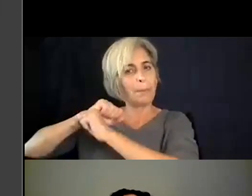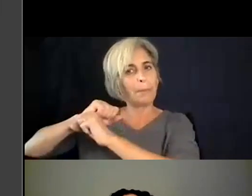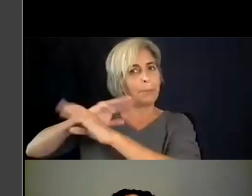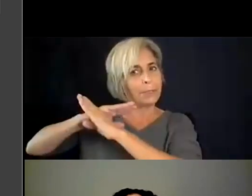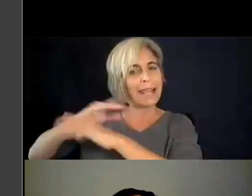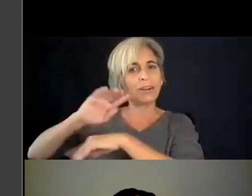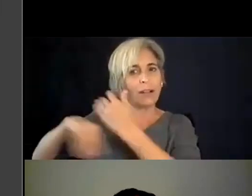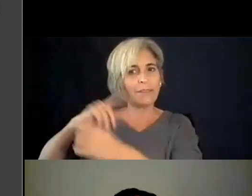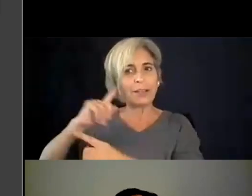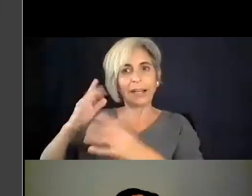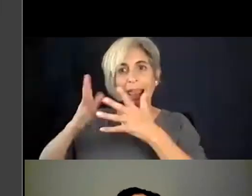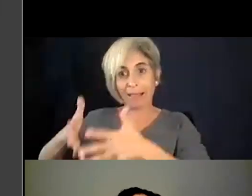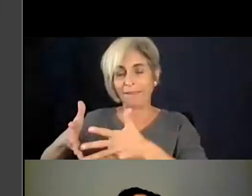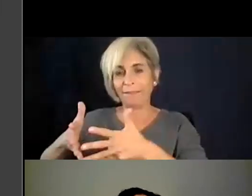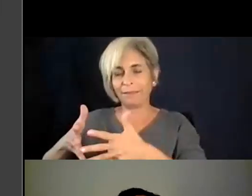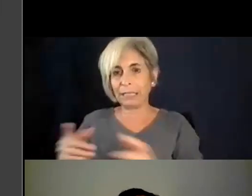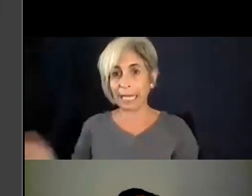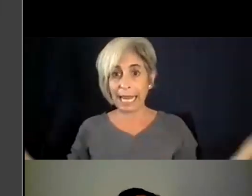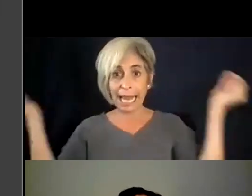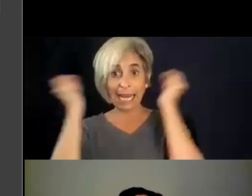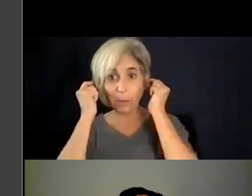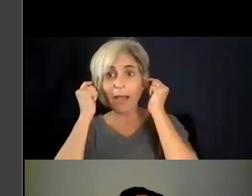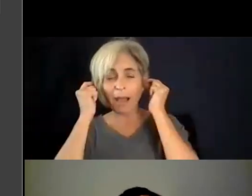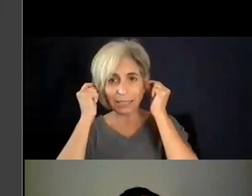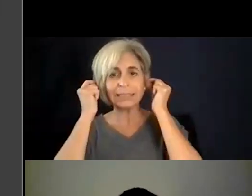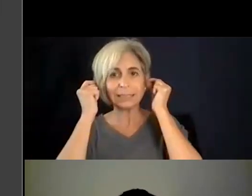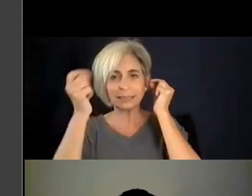High fidelity earplugs are also extremely important for me